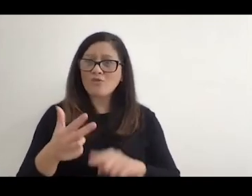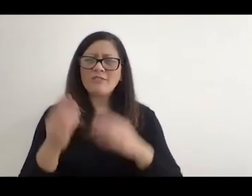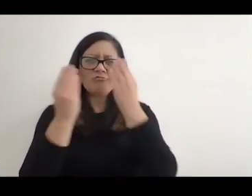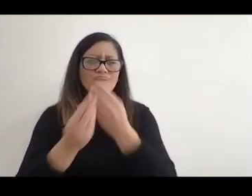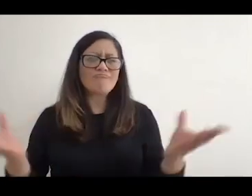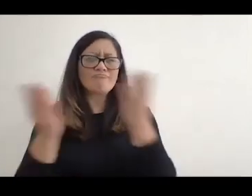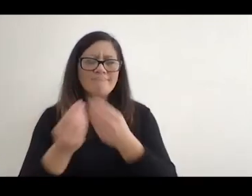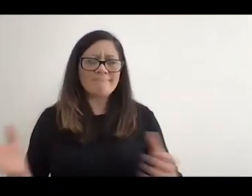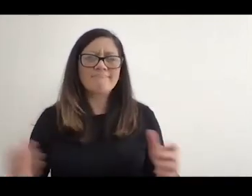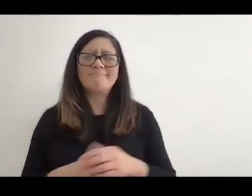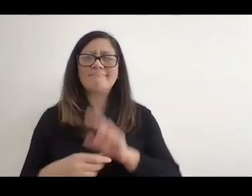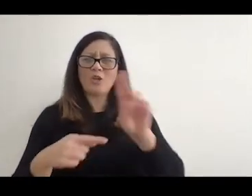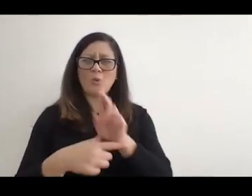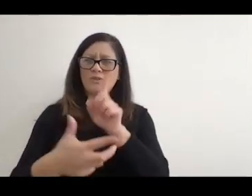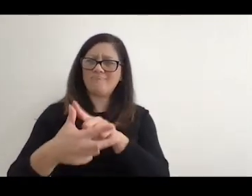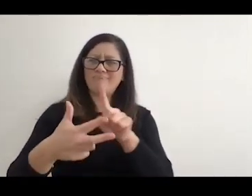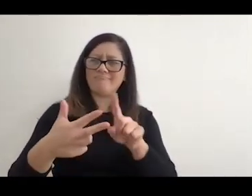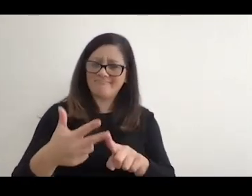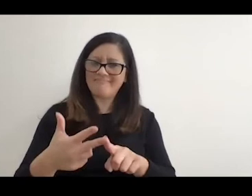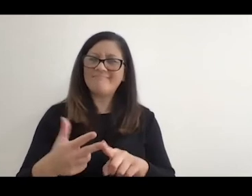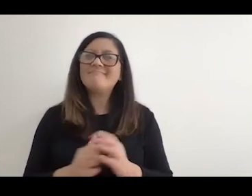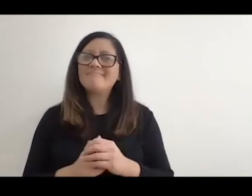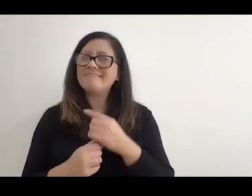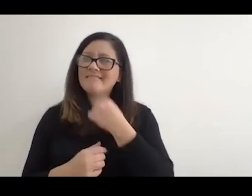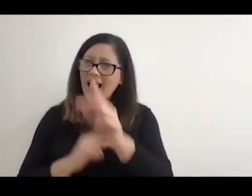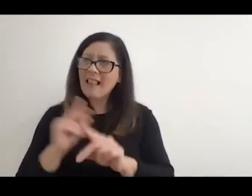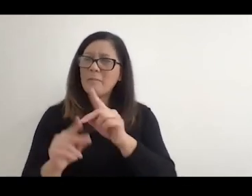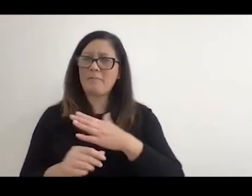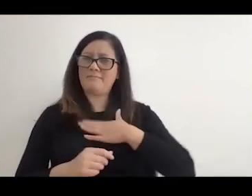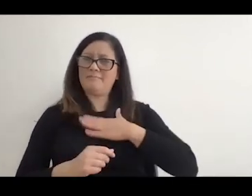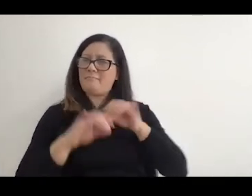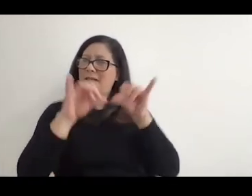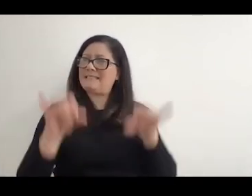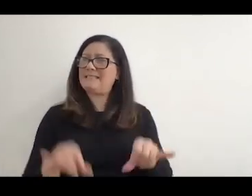it's important for people to know. I think it's important for people